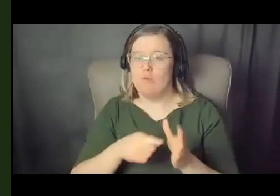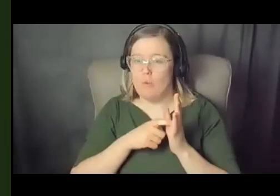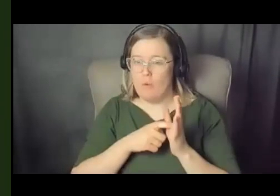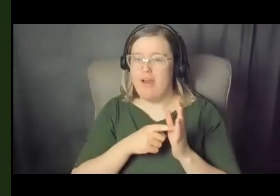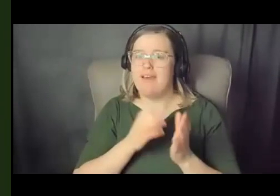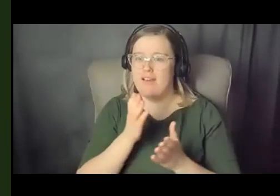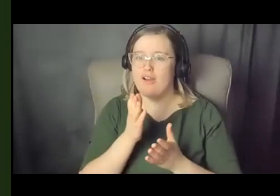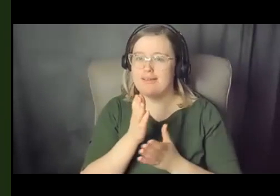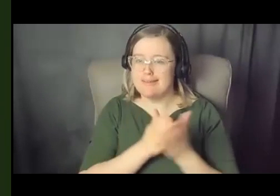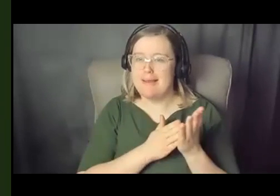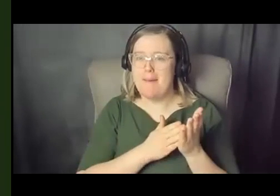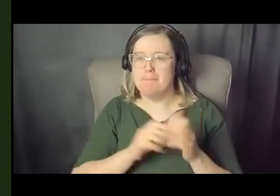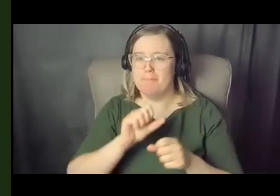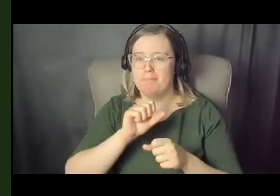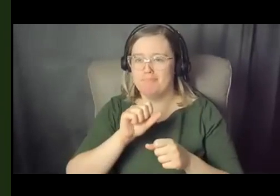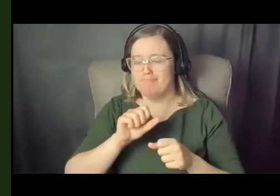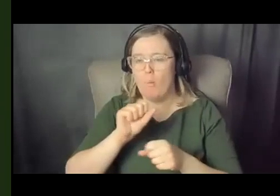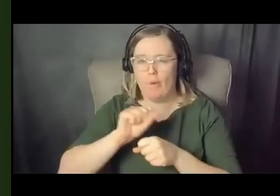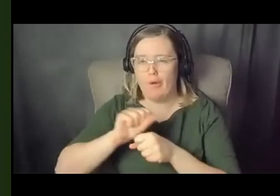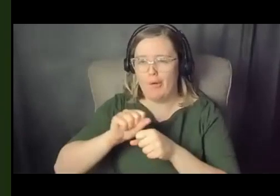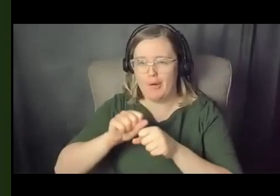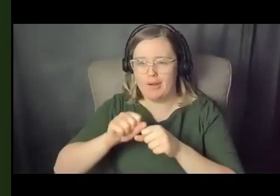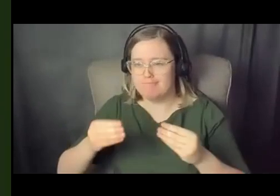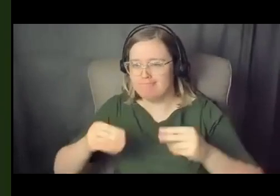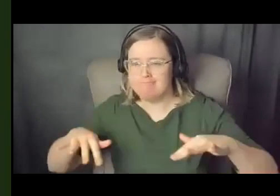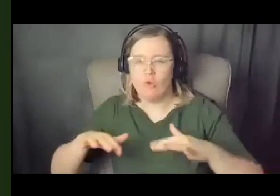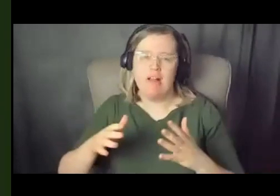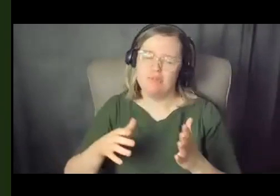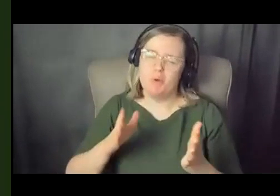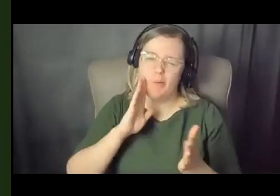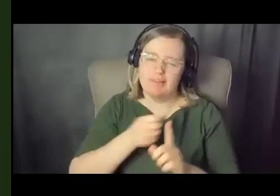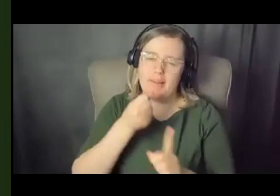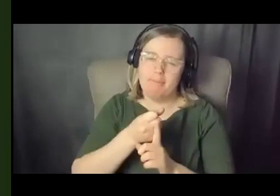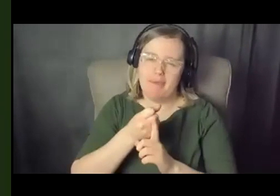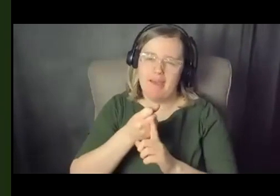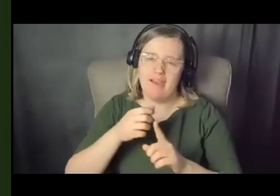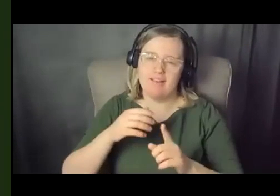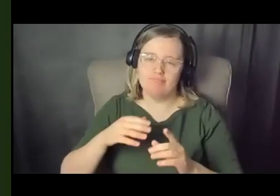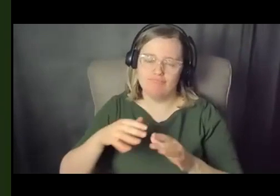work that will impact traffic as well, microtunneling is underground and won't impact traffic.